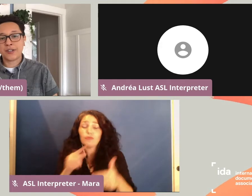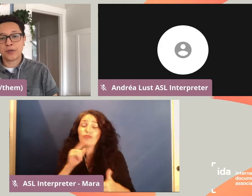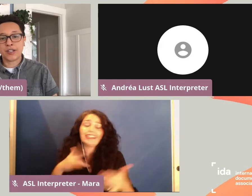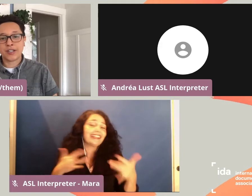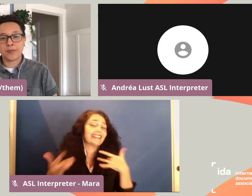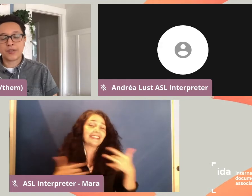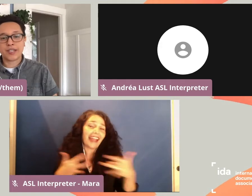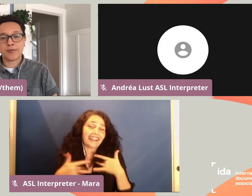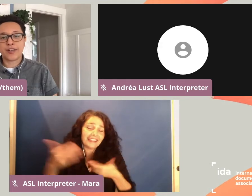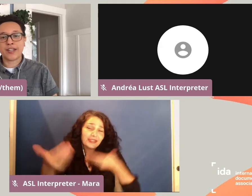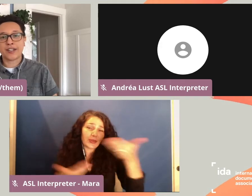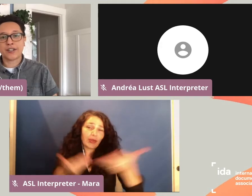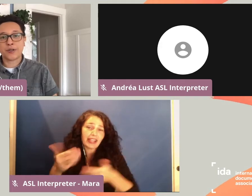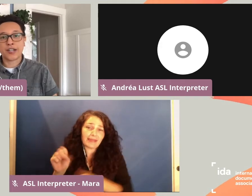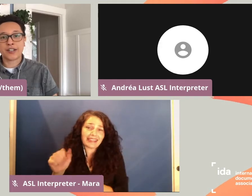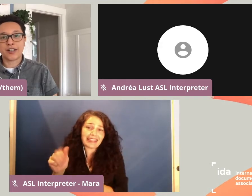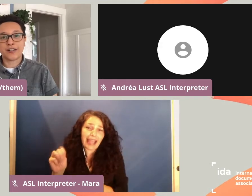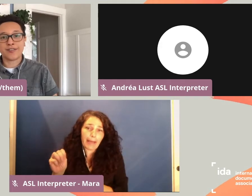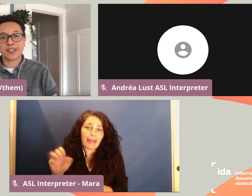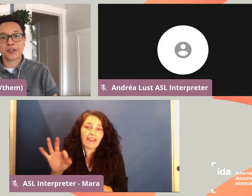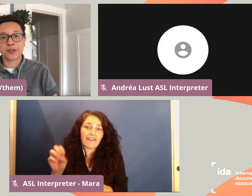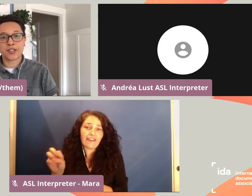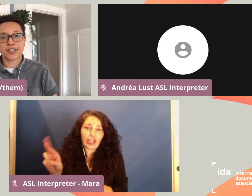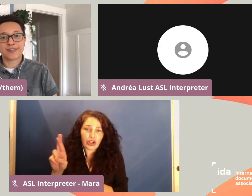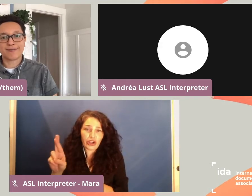to welcome Sam Feder, Director of "Disclosure".